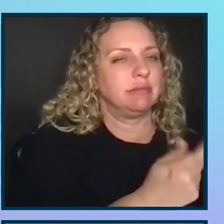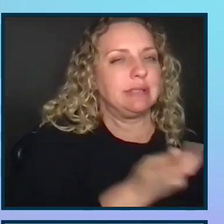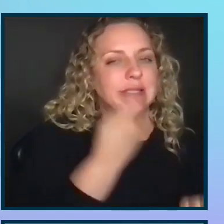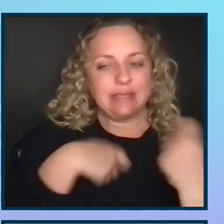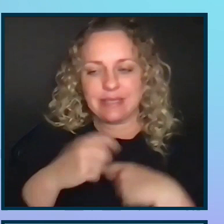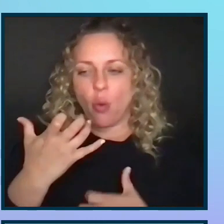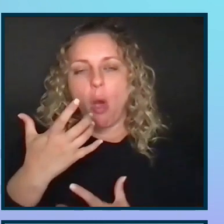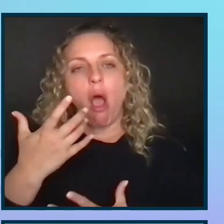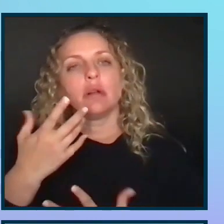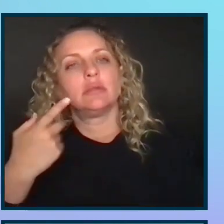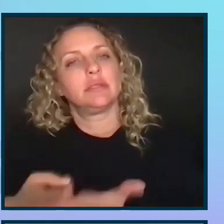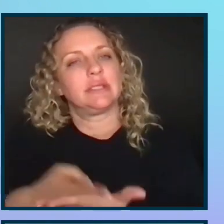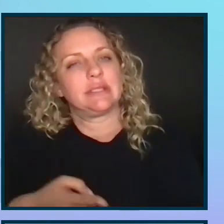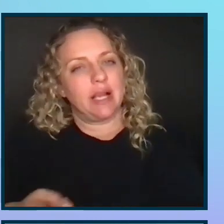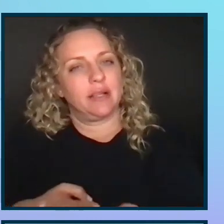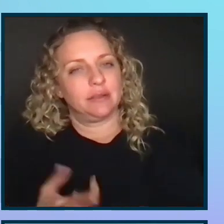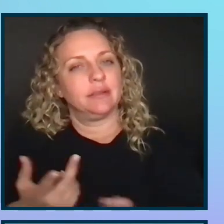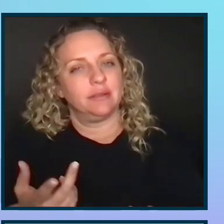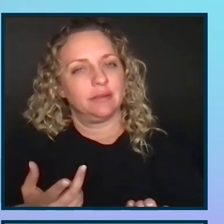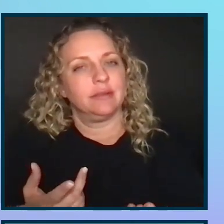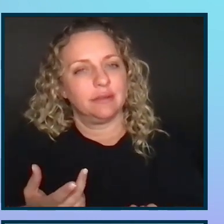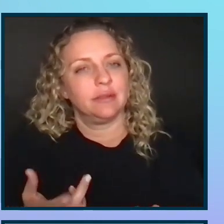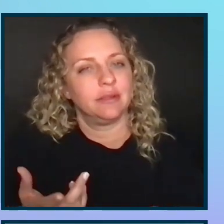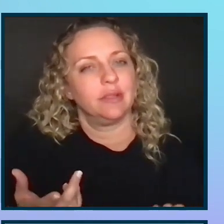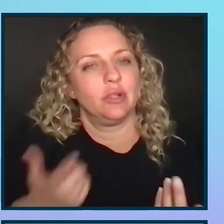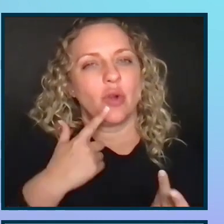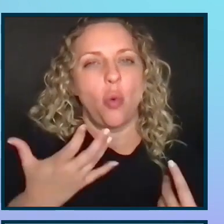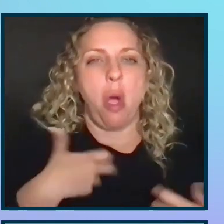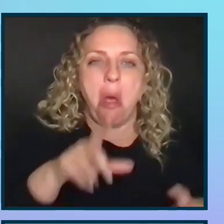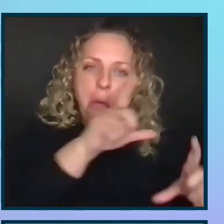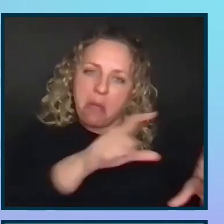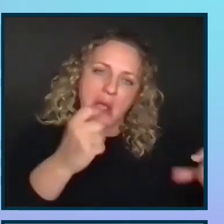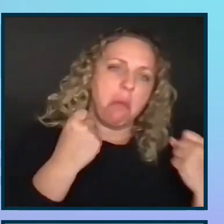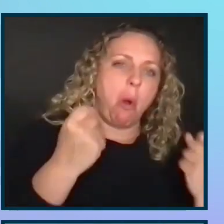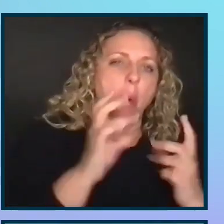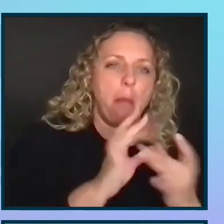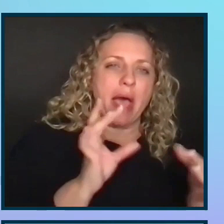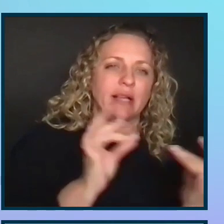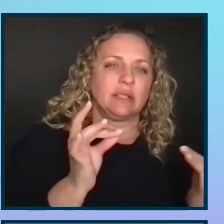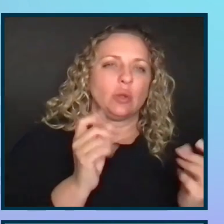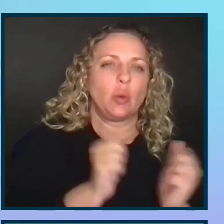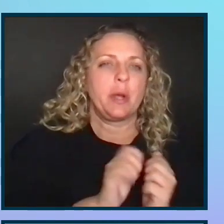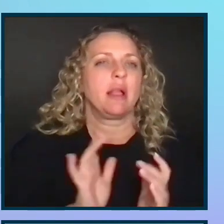we wanted to have a high drama font pairing. So very big, very bold message with a light supporting content.